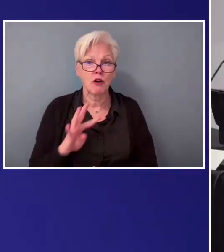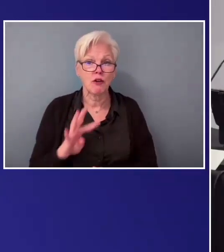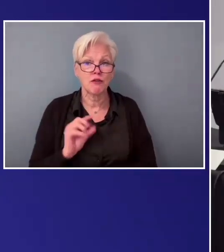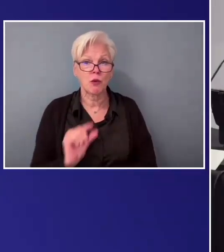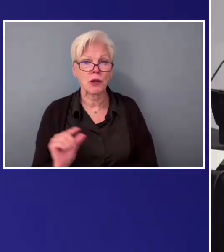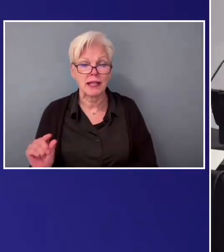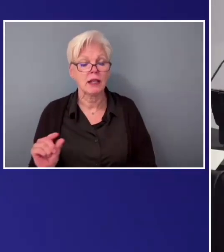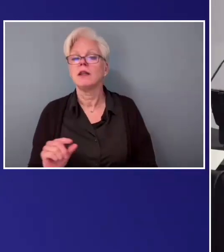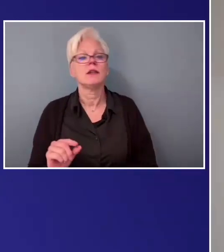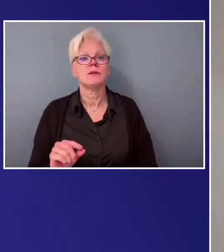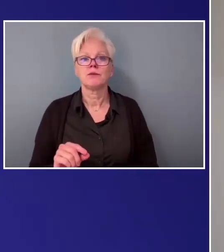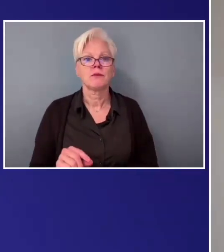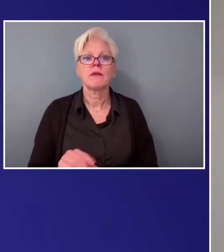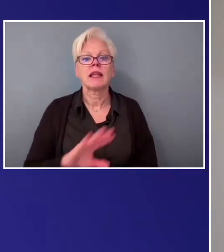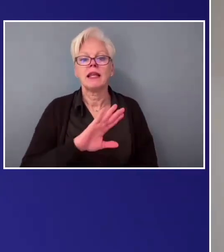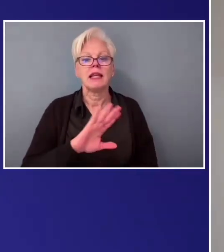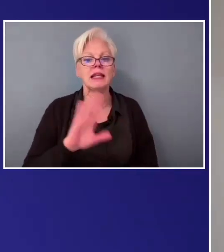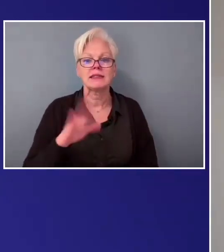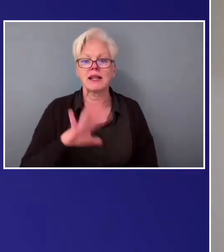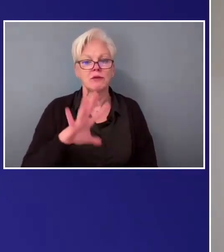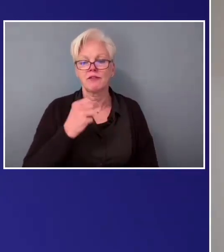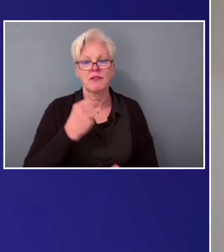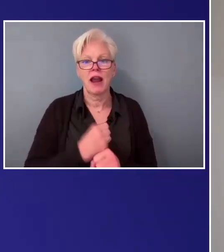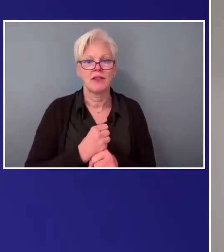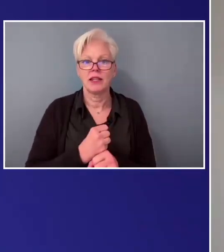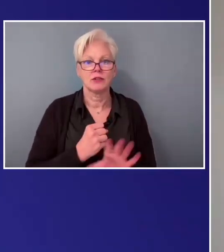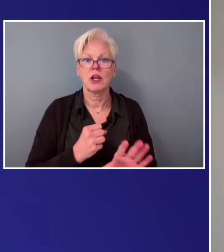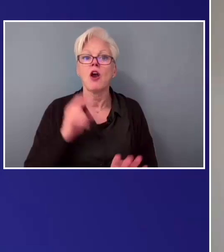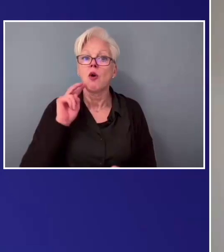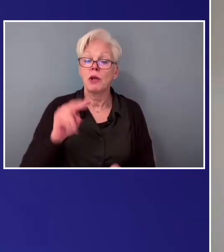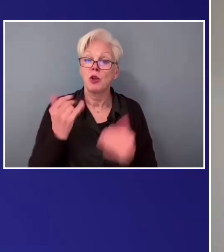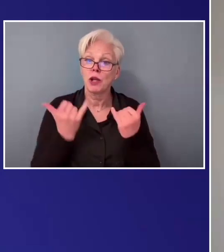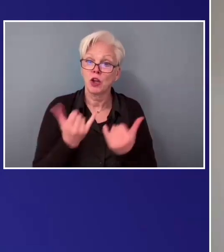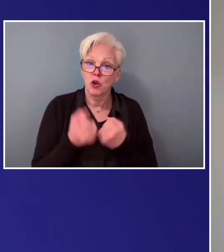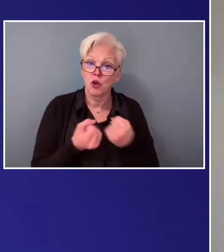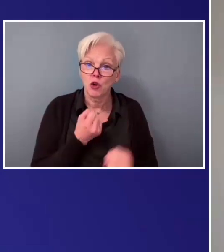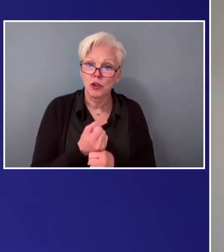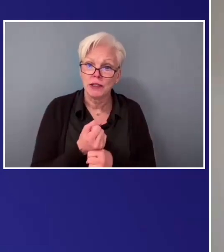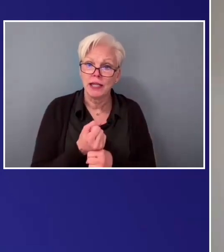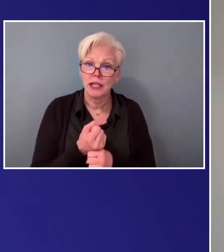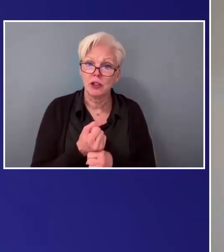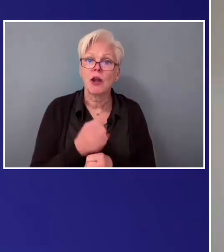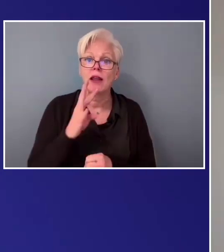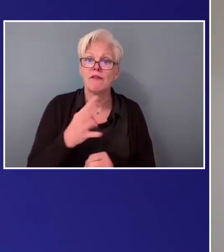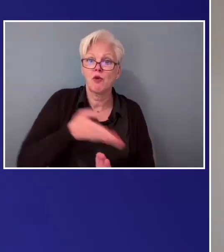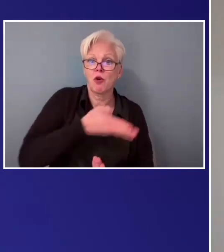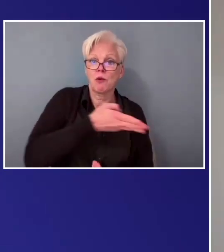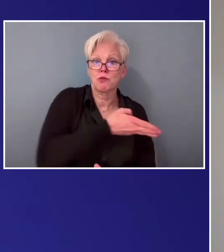Sorry, it's not -- it's never five years because we only look back four. So we look at the current year and then four prior years. Is that what you're talking about?